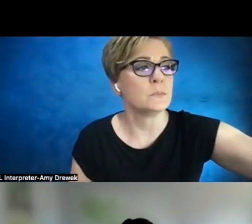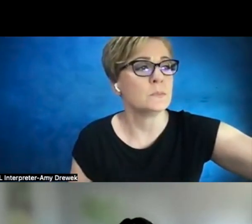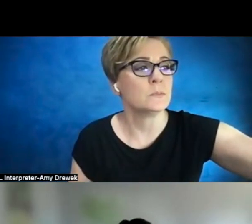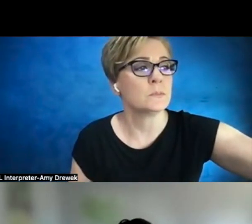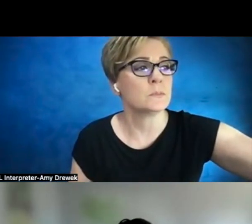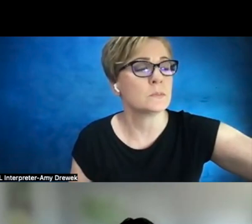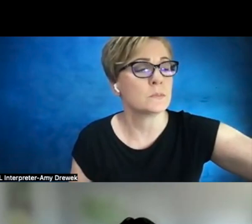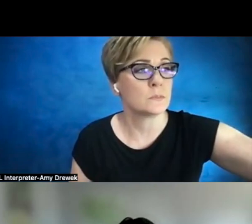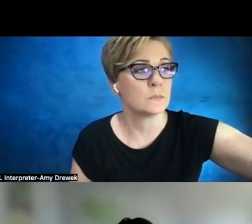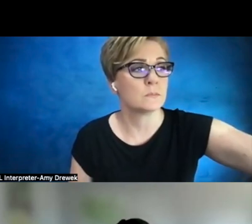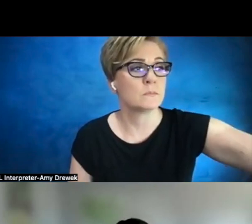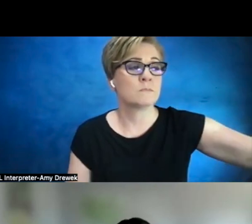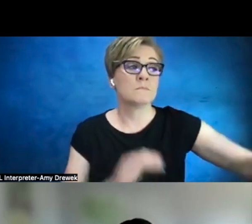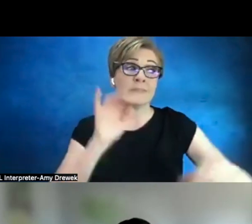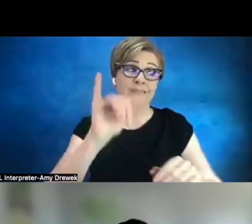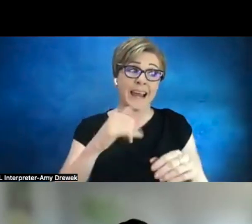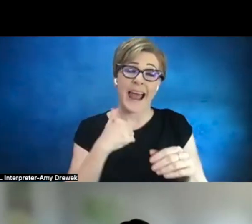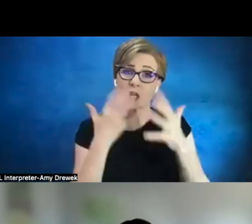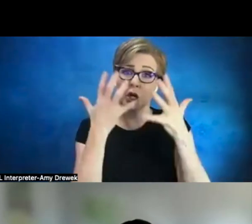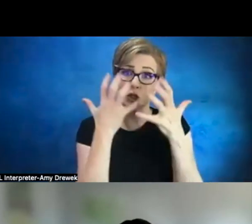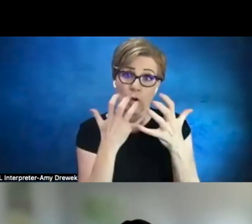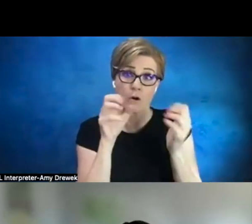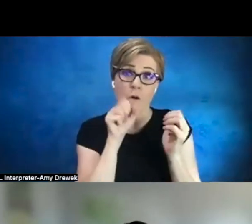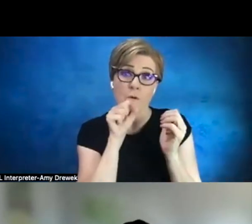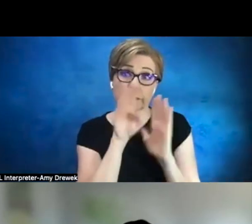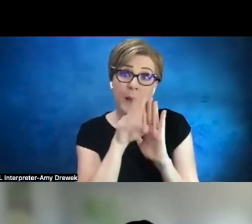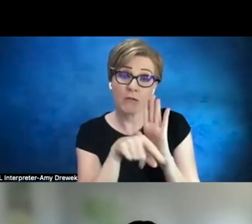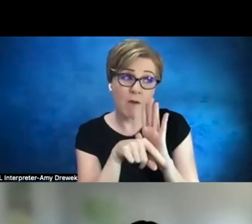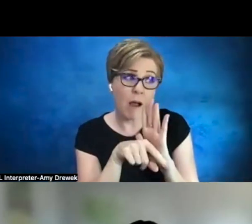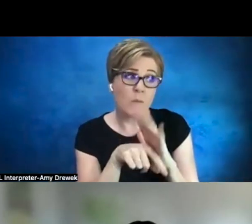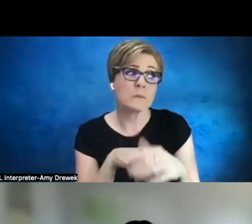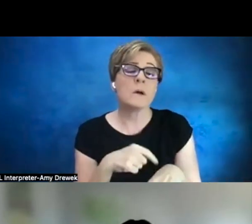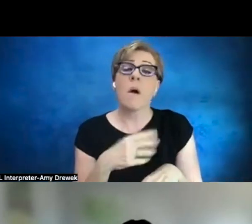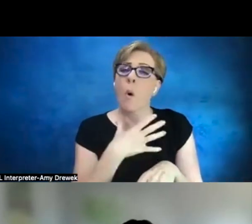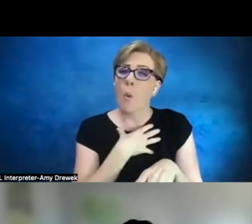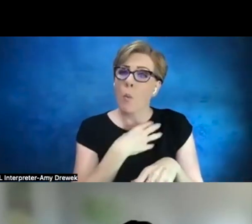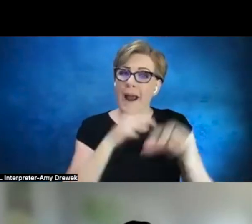dark orange background. There is white text at the top that says, "What is Disability